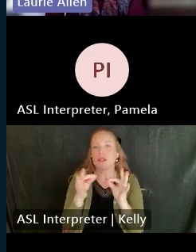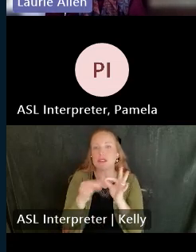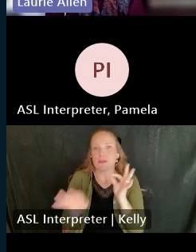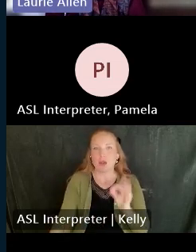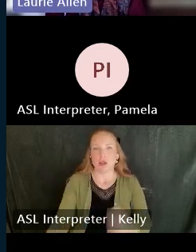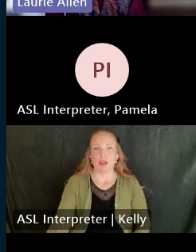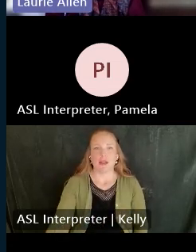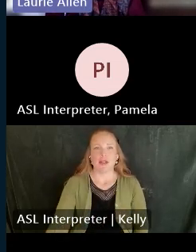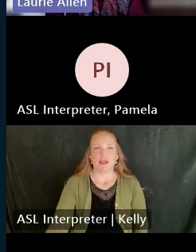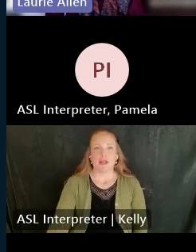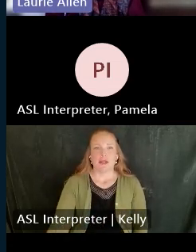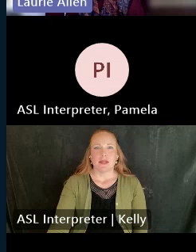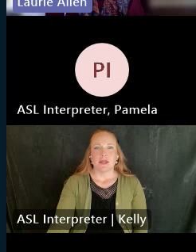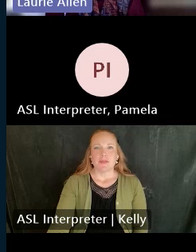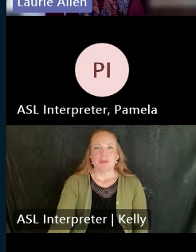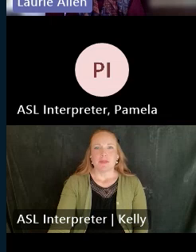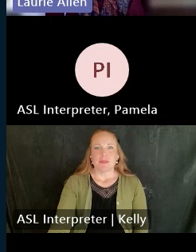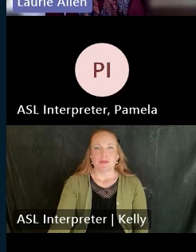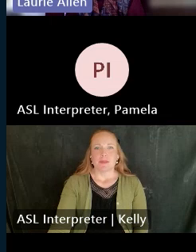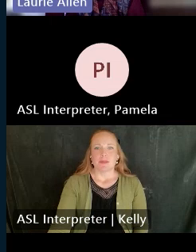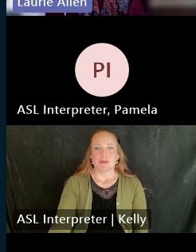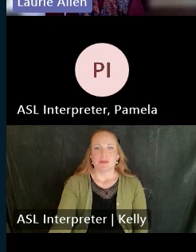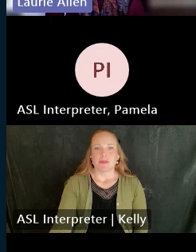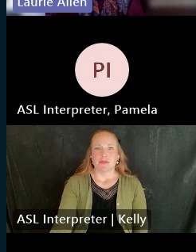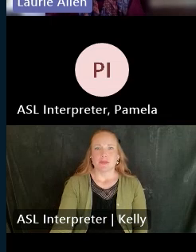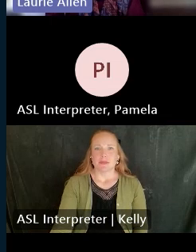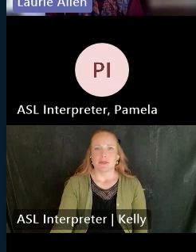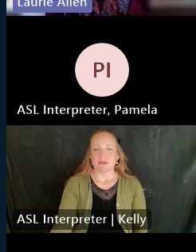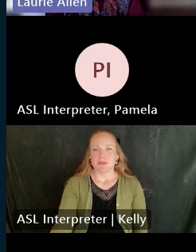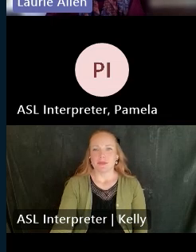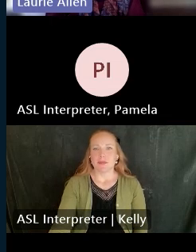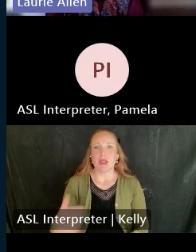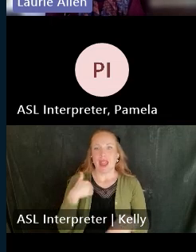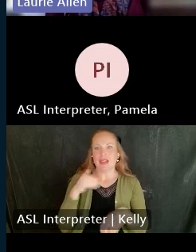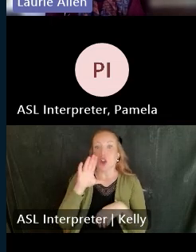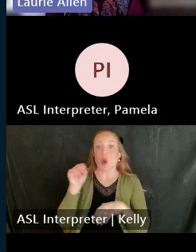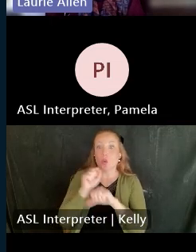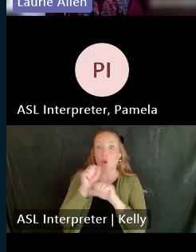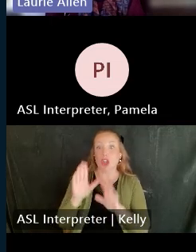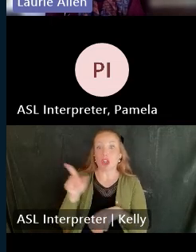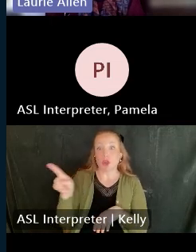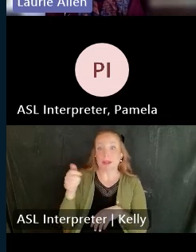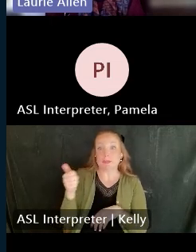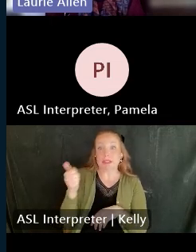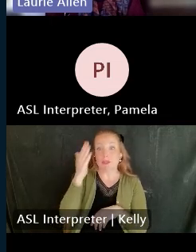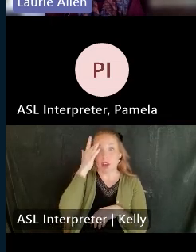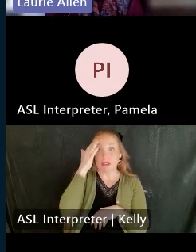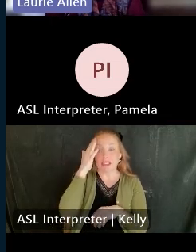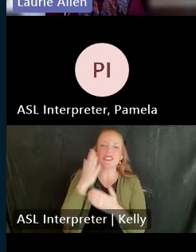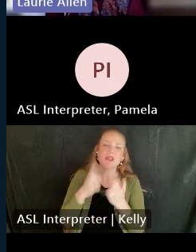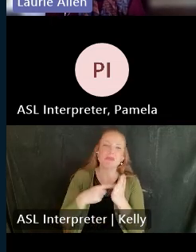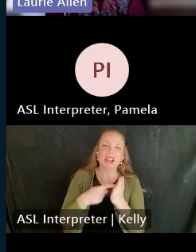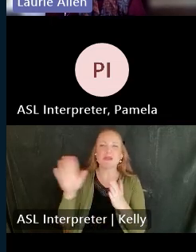I have a colleague who is autistic, and he would tell you that his emails can come across as sounding a little bit harsh or abrupt.